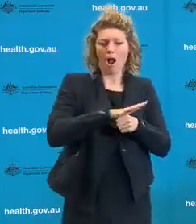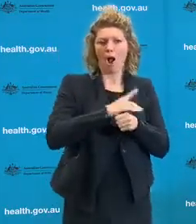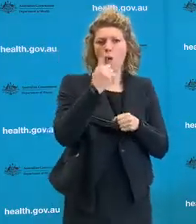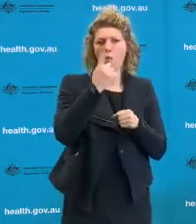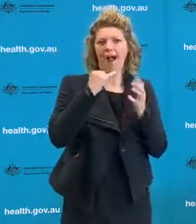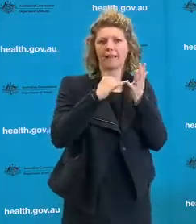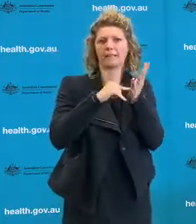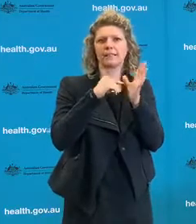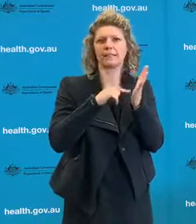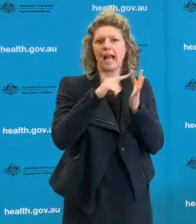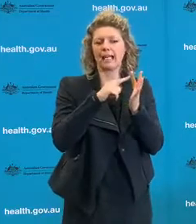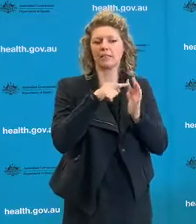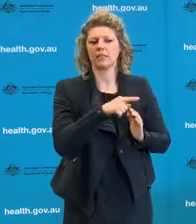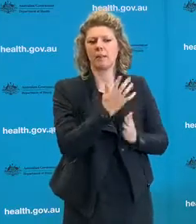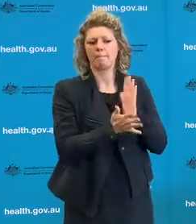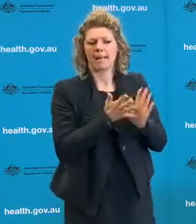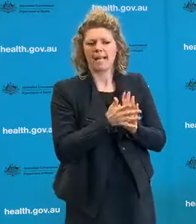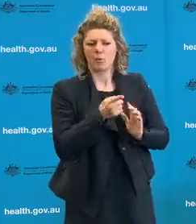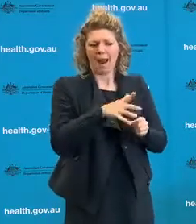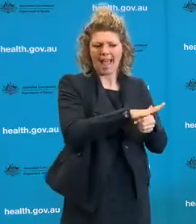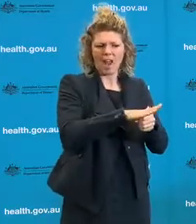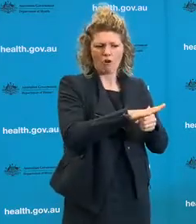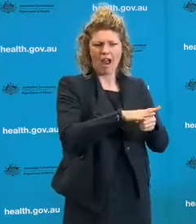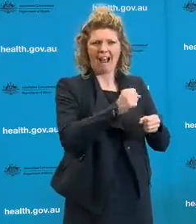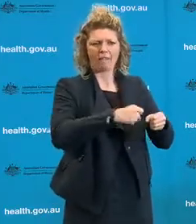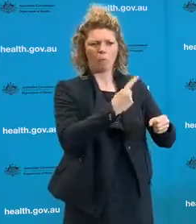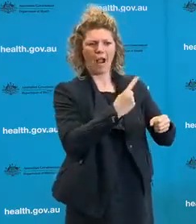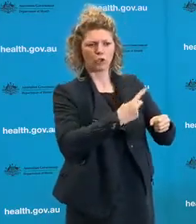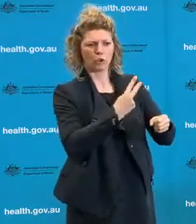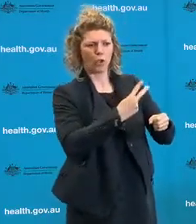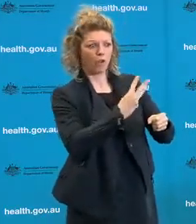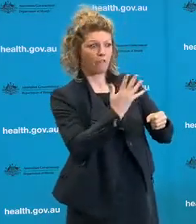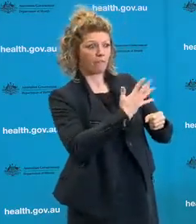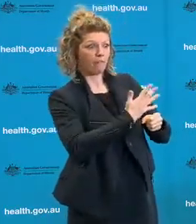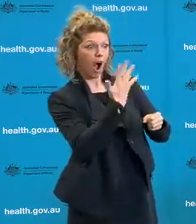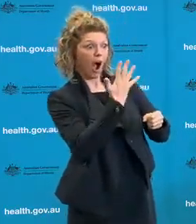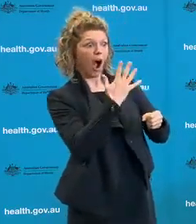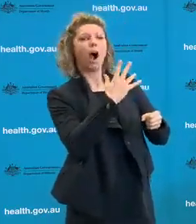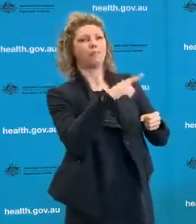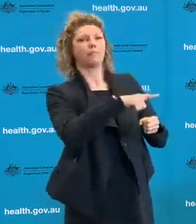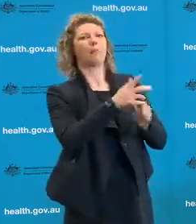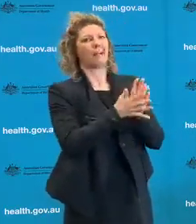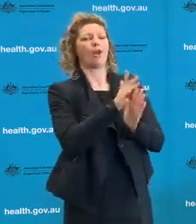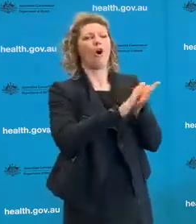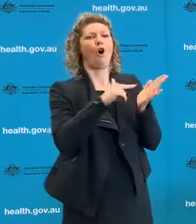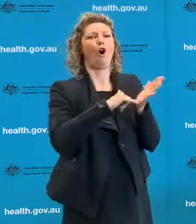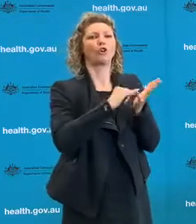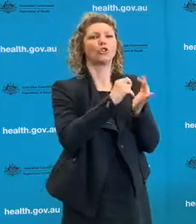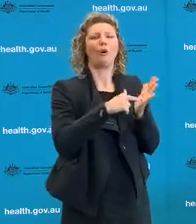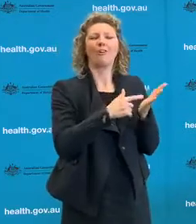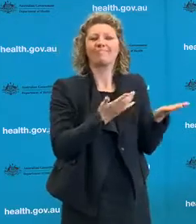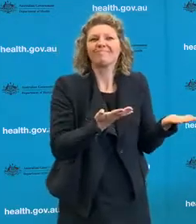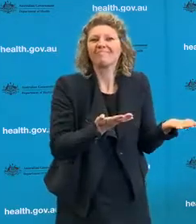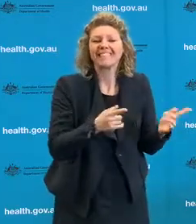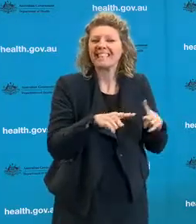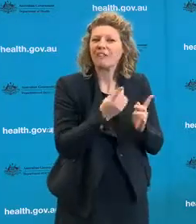two, five or ten cases? There are different reasons why you might want to define a hotspot.